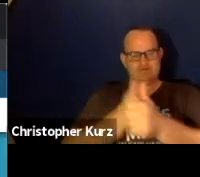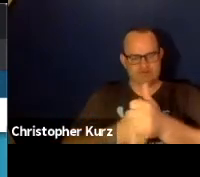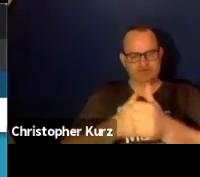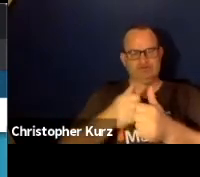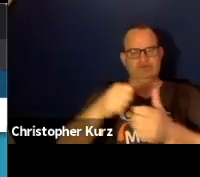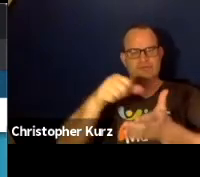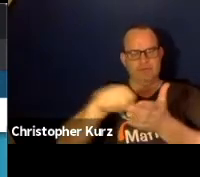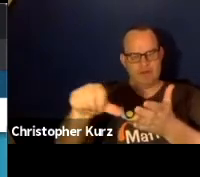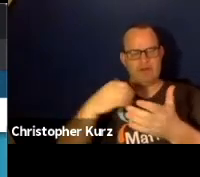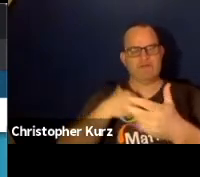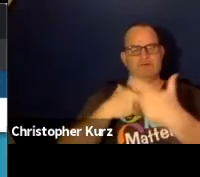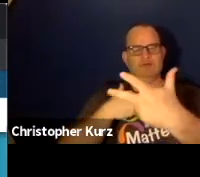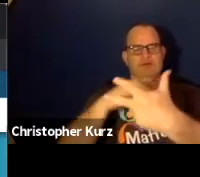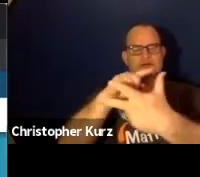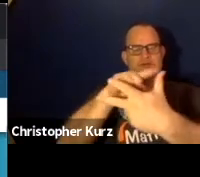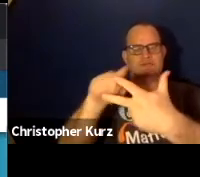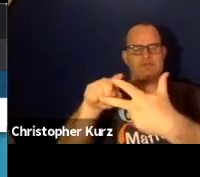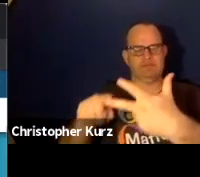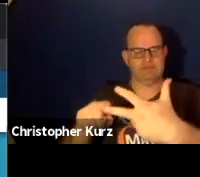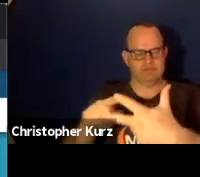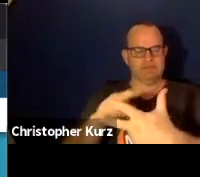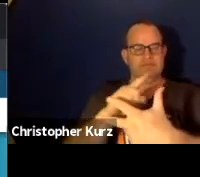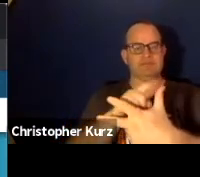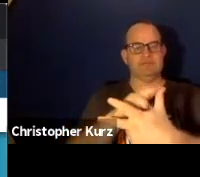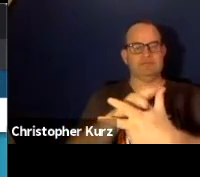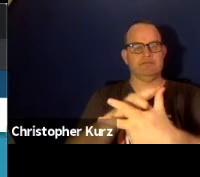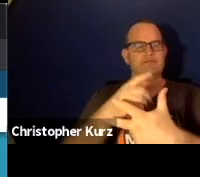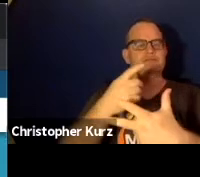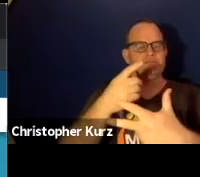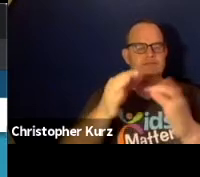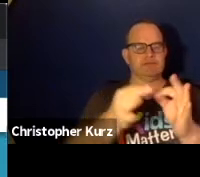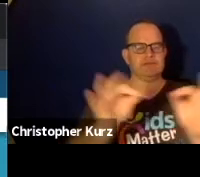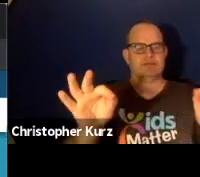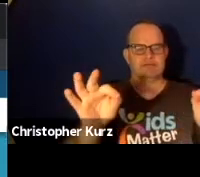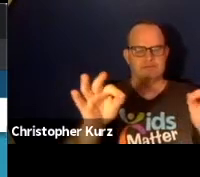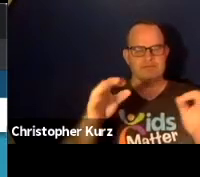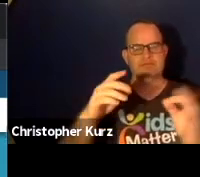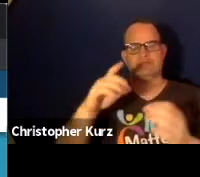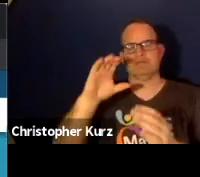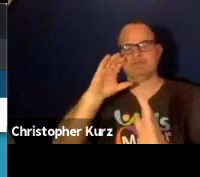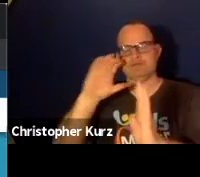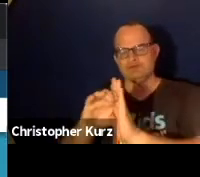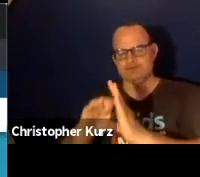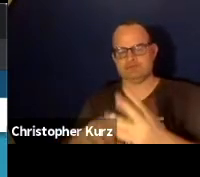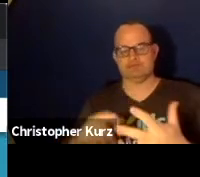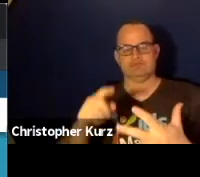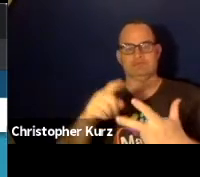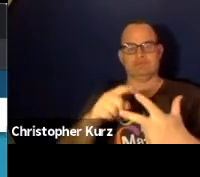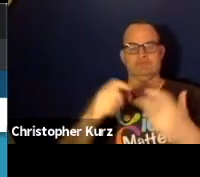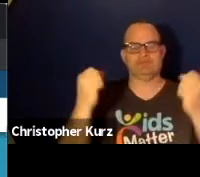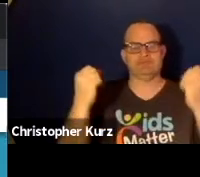This is a page builder. You can see that each page has at least three elements: